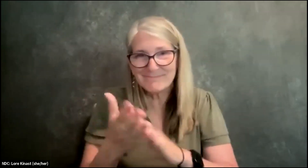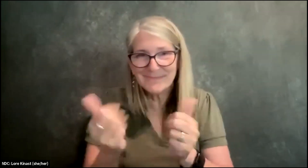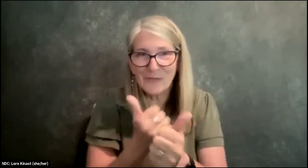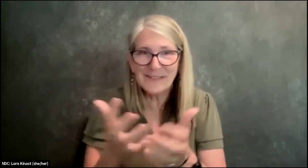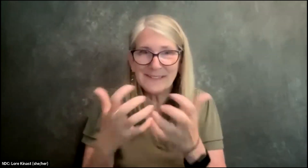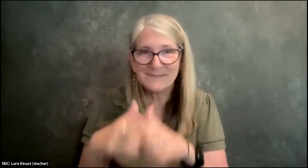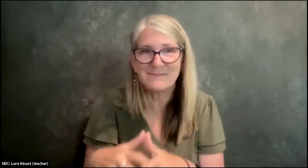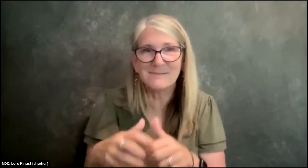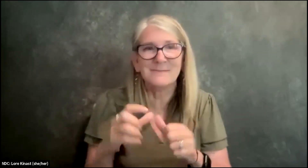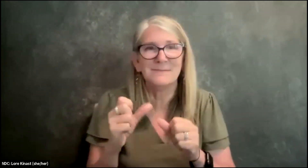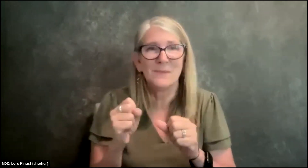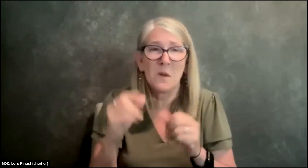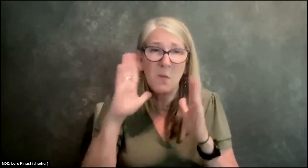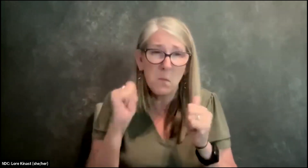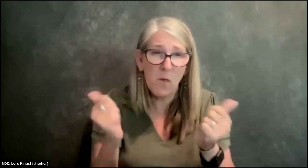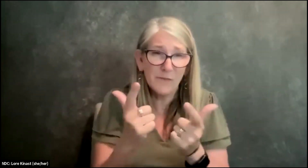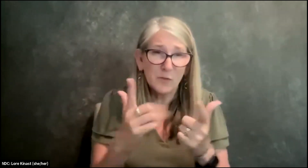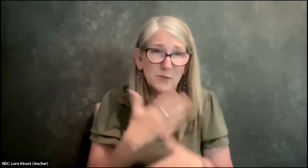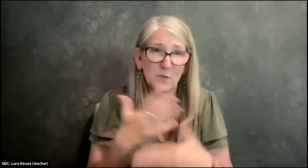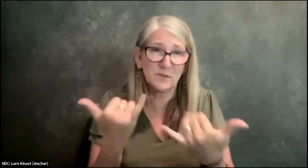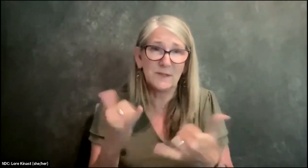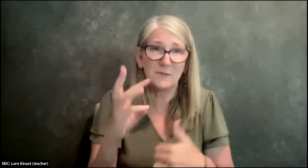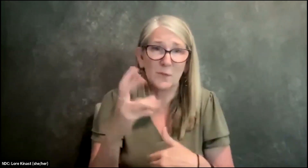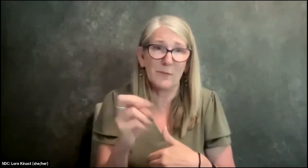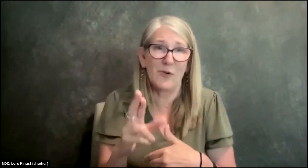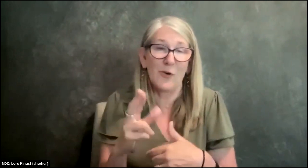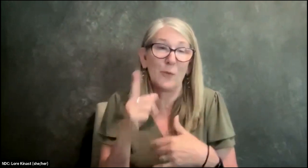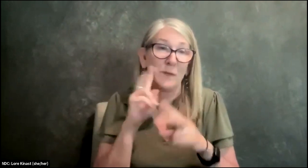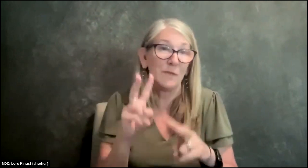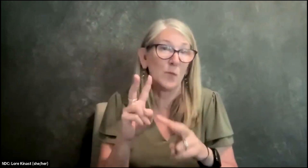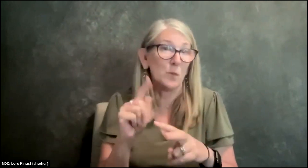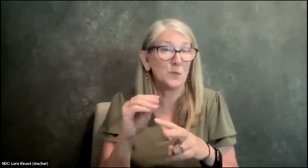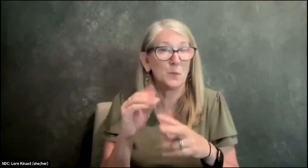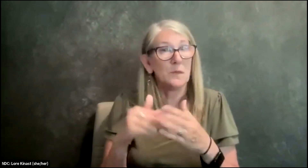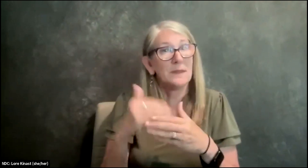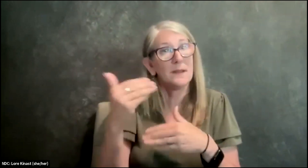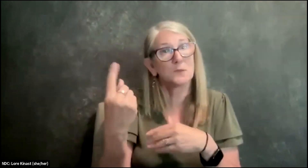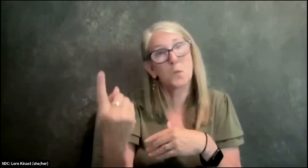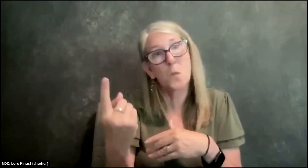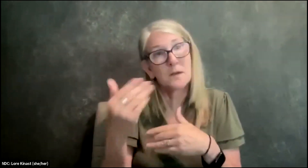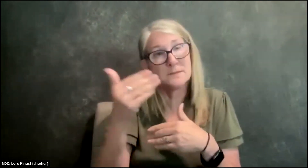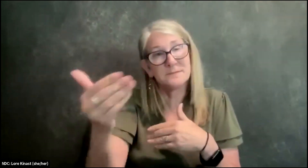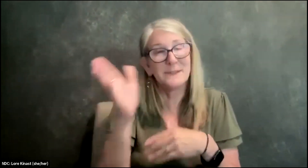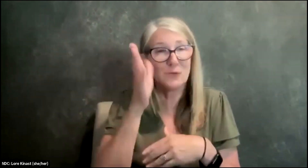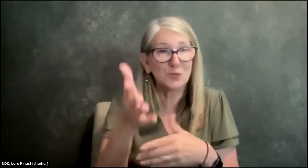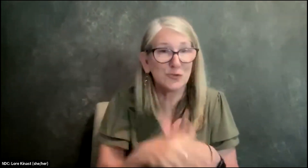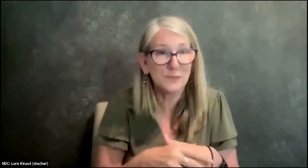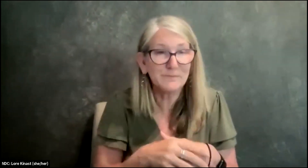and for the NDC team working behind the scenes. I hope you enjoyed this webinar and look forward to the next one.